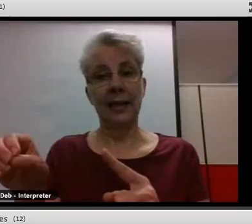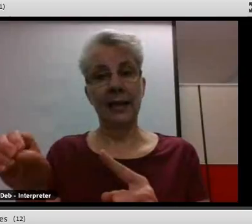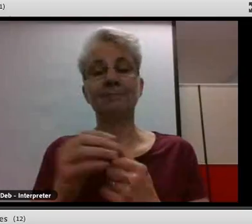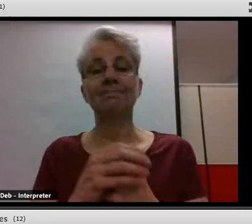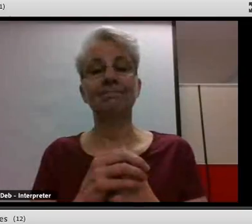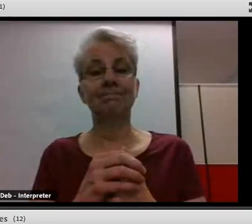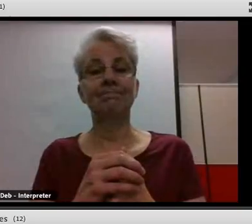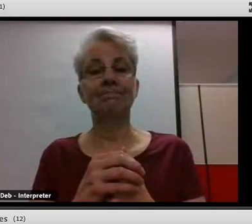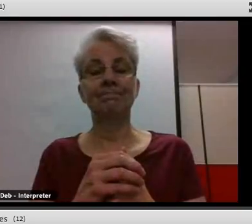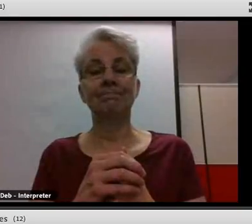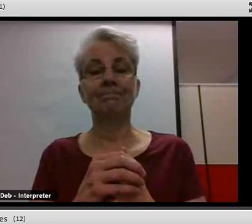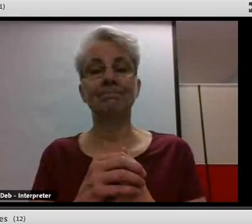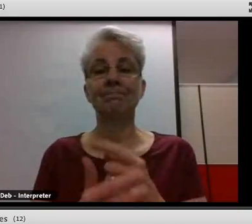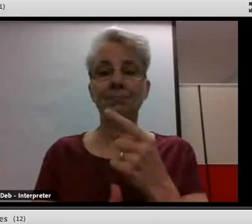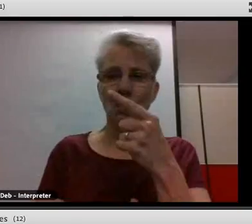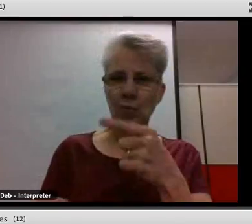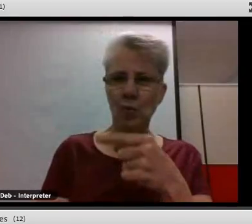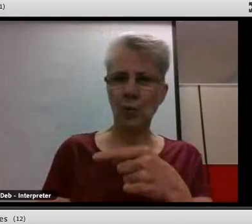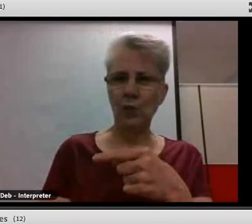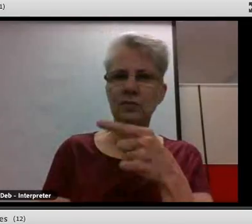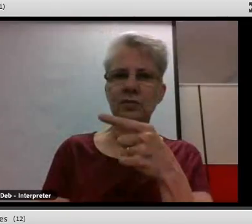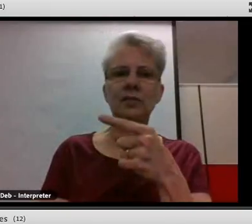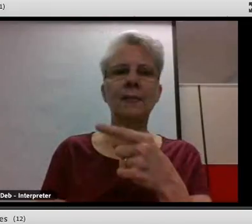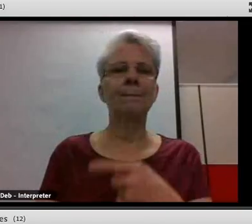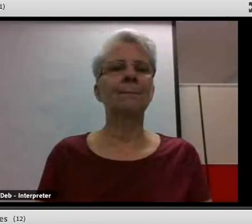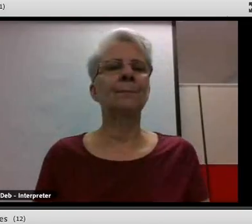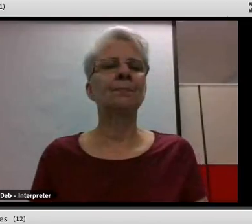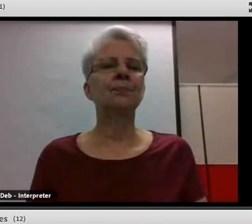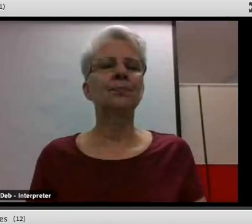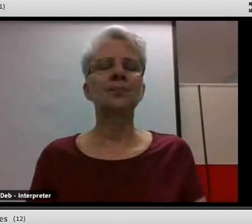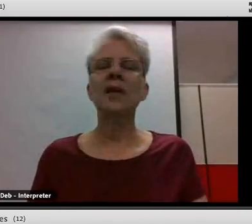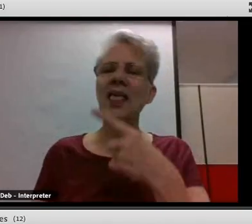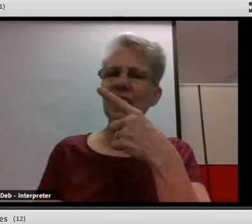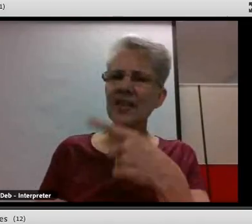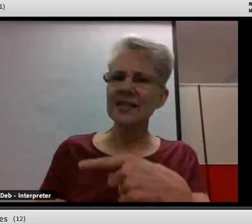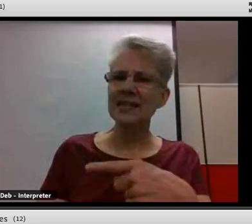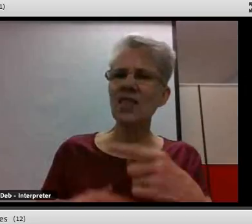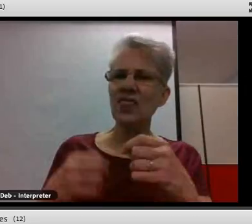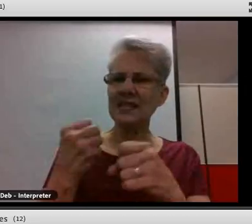Oh, that's fantastic. Elizabeth, when did you graduate? I'm just wondering if it's a current thing